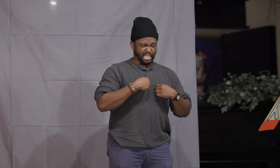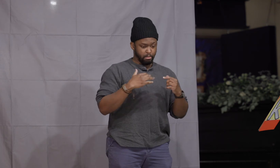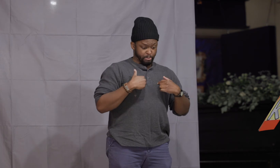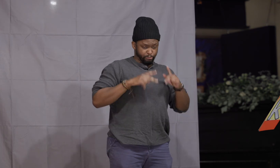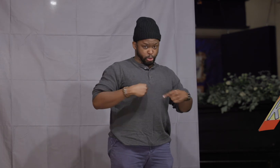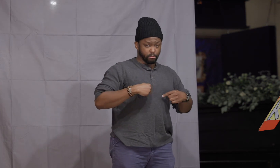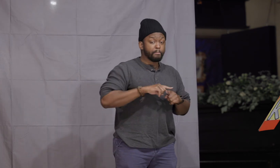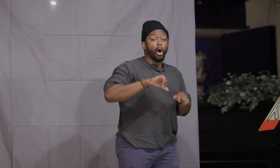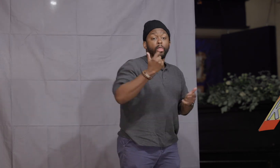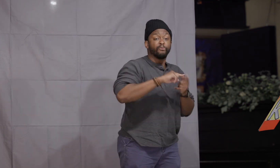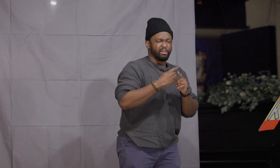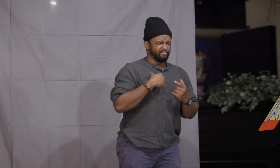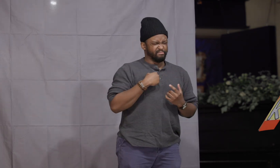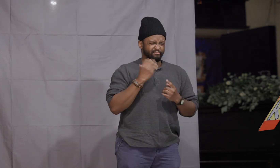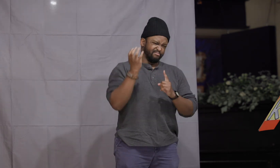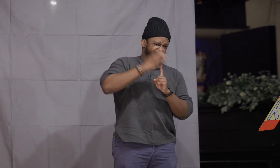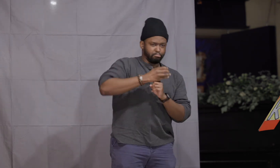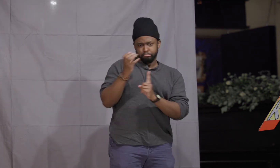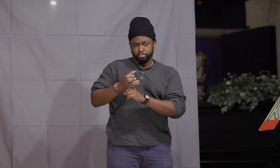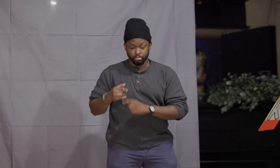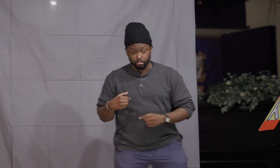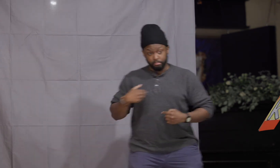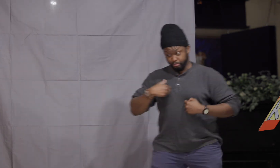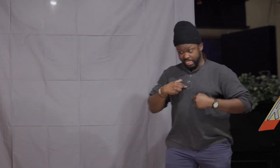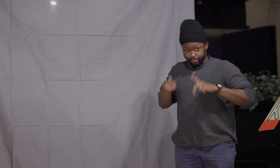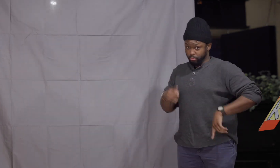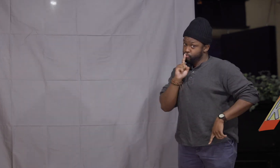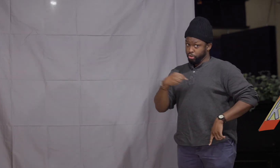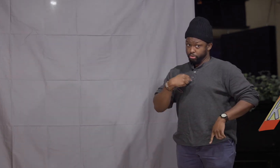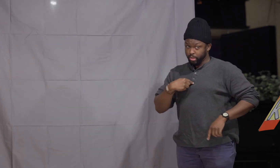Consider this a dialogue.